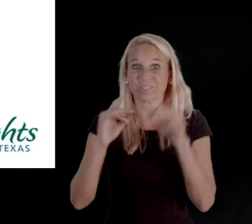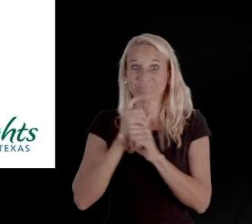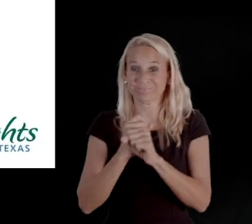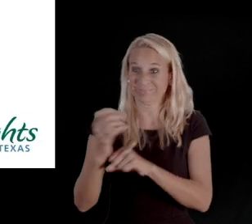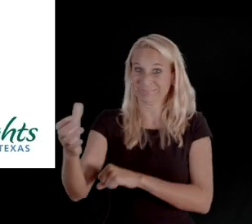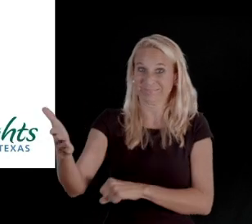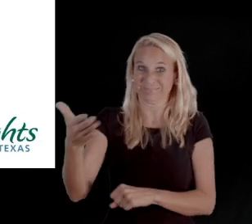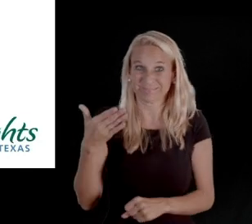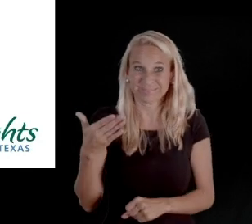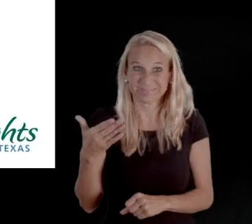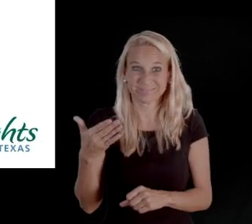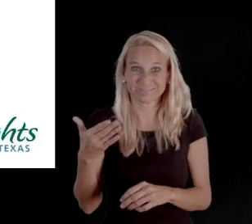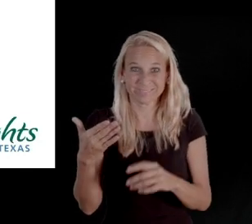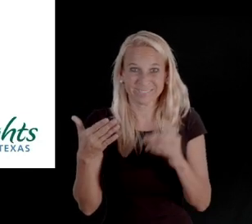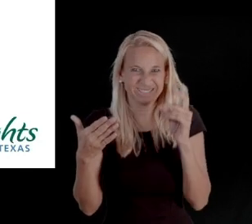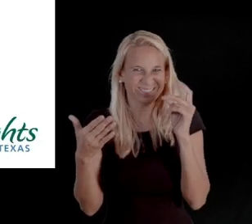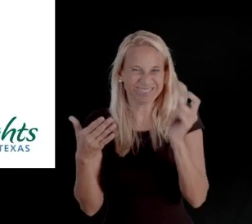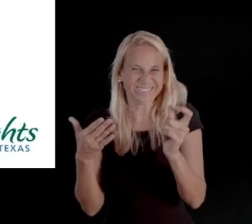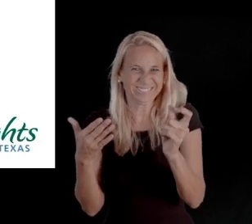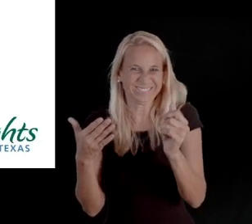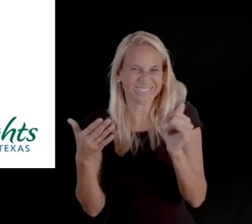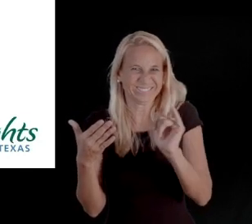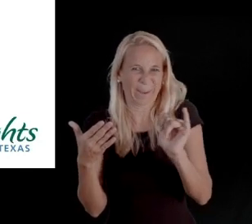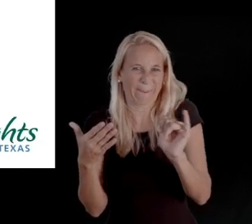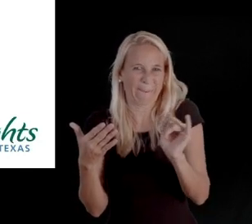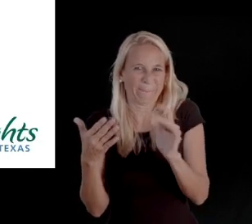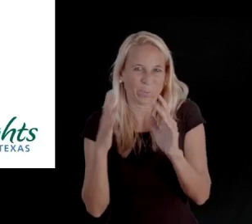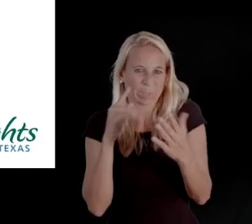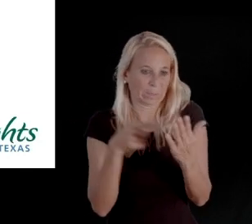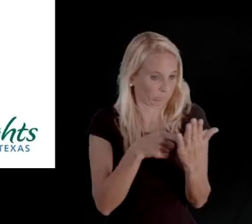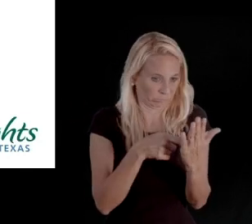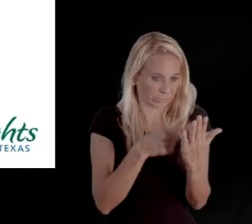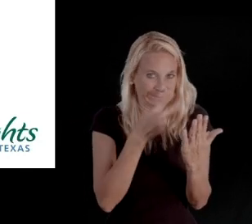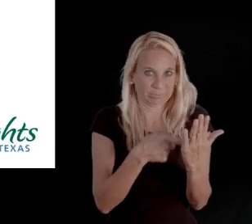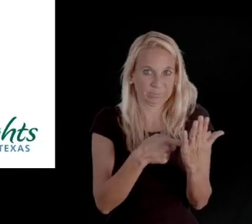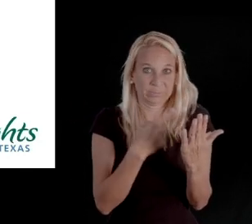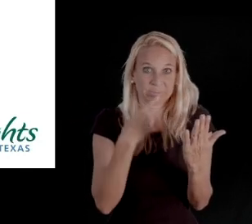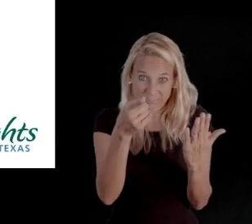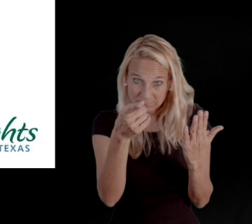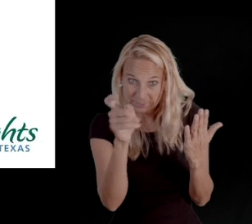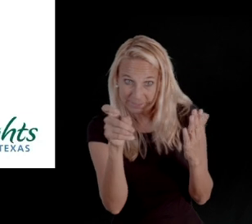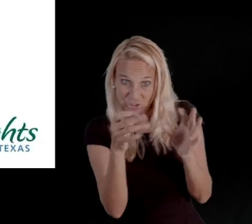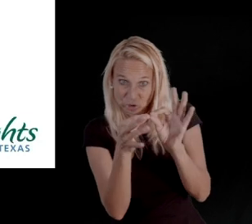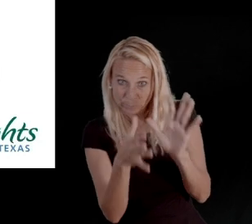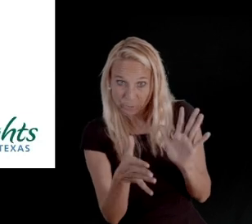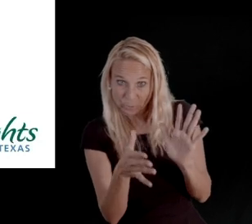actual Medicaid fair hearing, like your form will ask whether you need an interpreter or the beneficiary needs an interpreter.